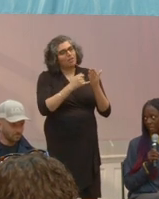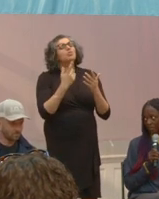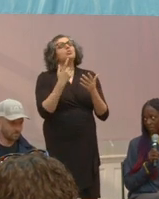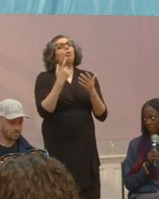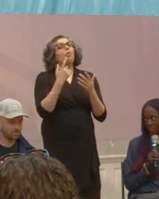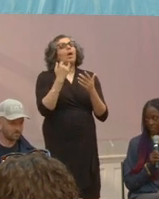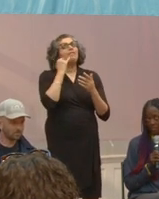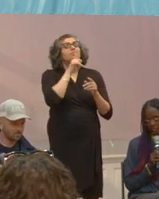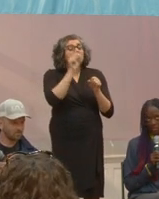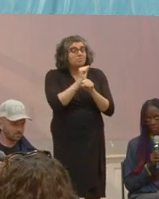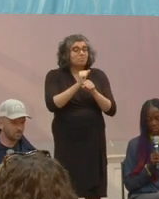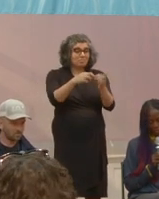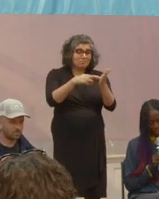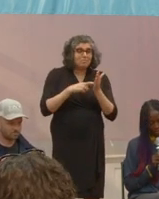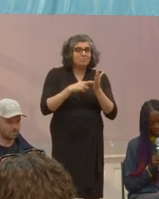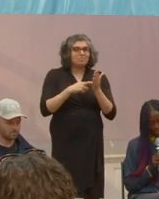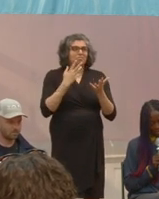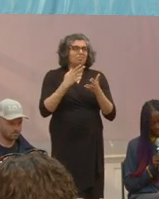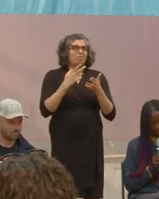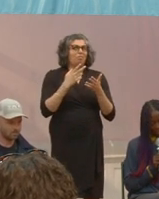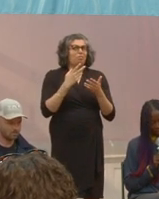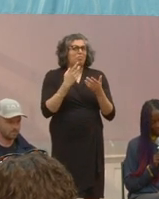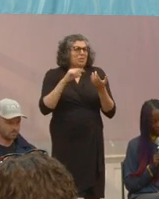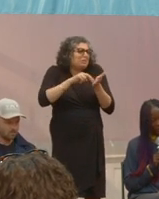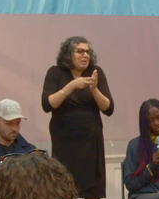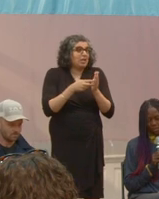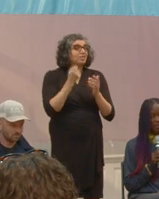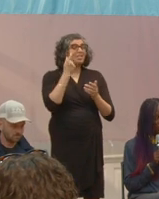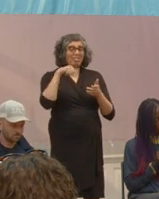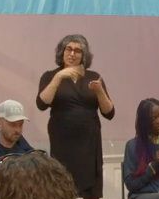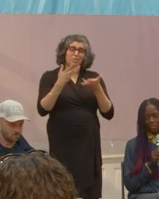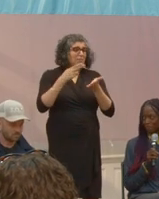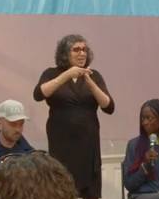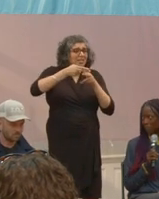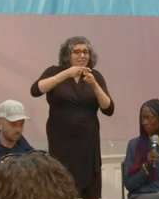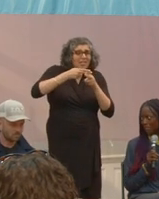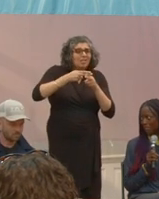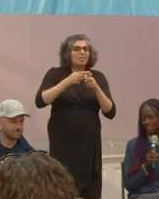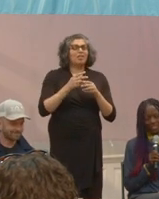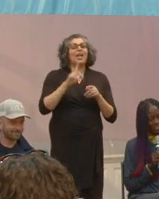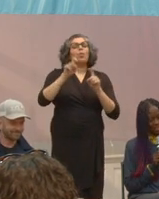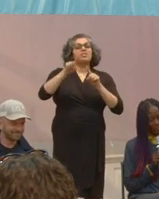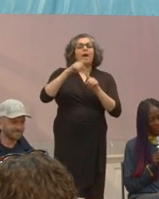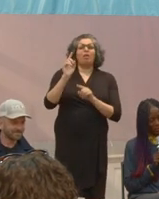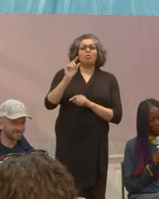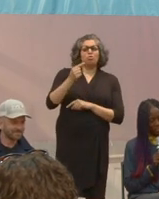demands? Because you know, this could just be temporary and I think questions about "Where is the green room?" and am I being